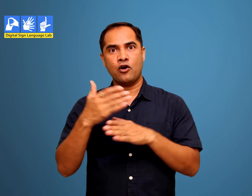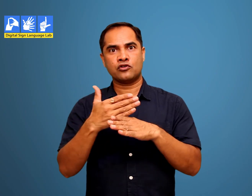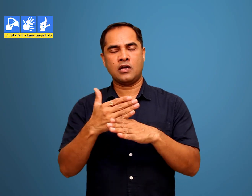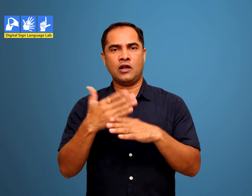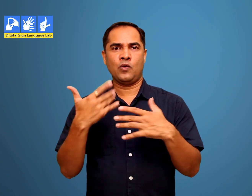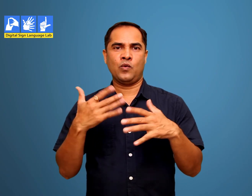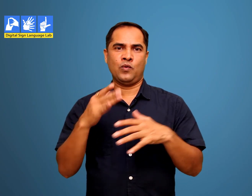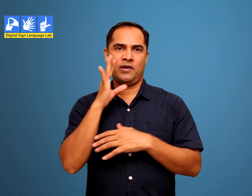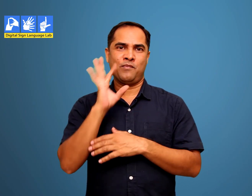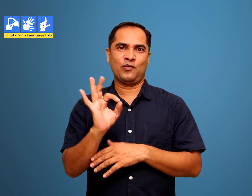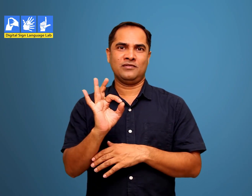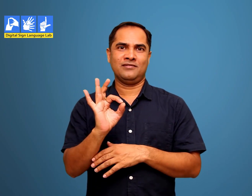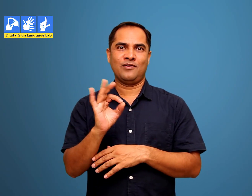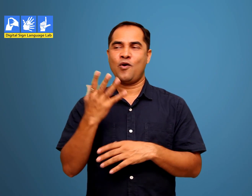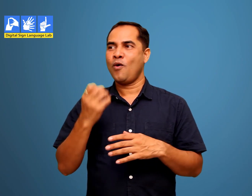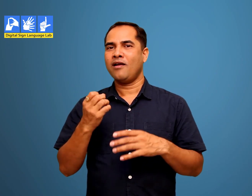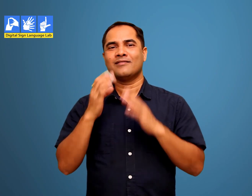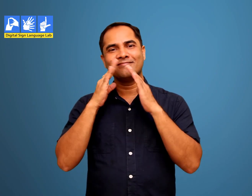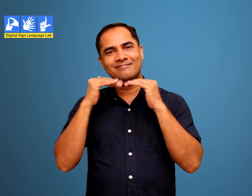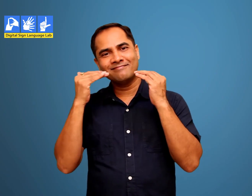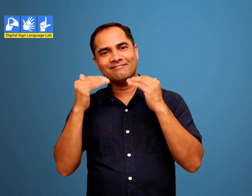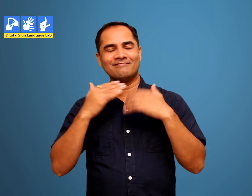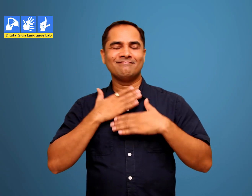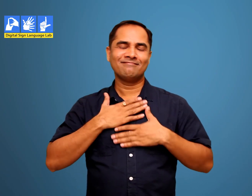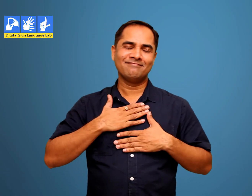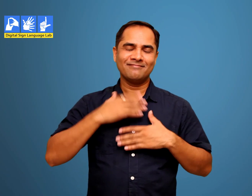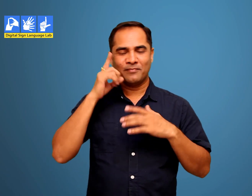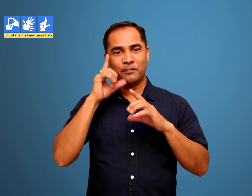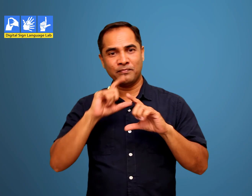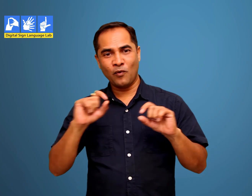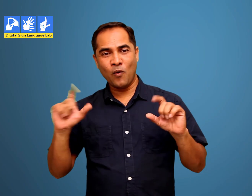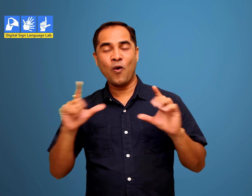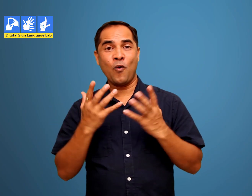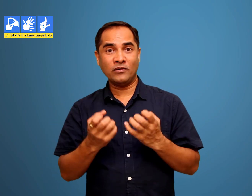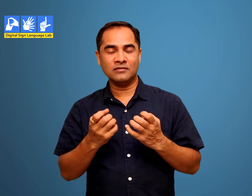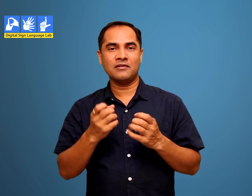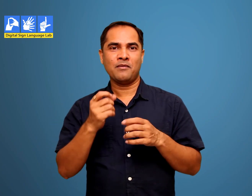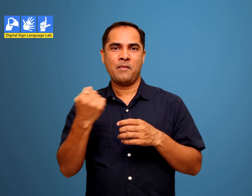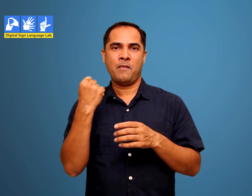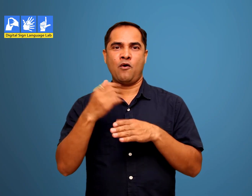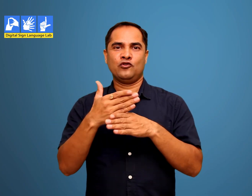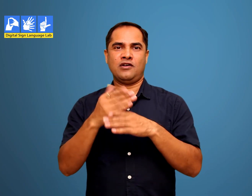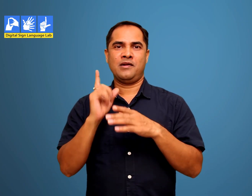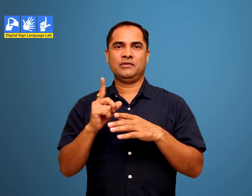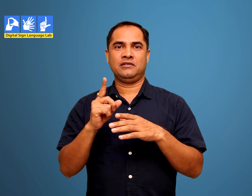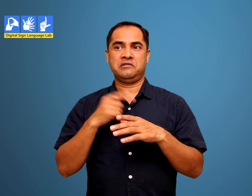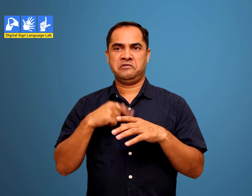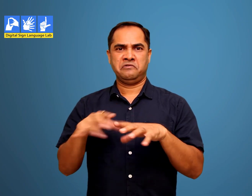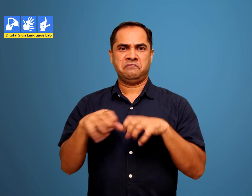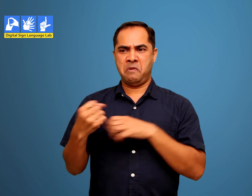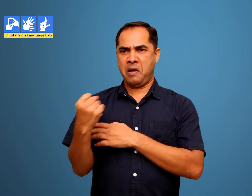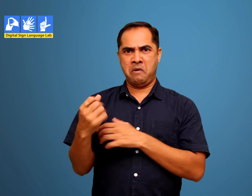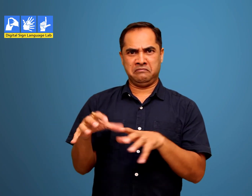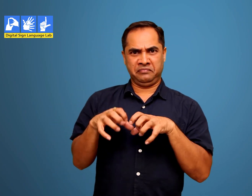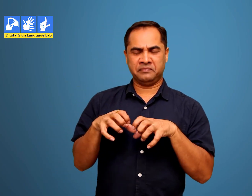very important topic. It helps the country remain peaceful. If there is no